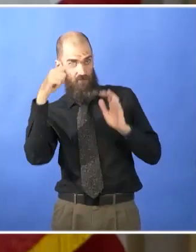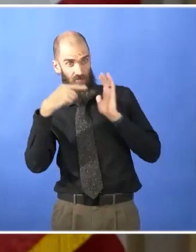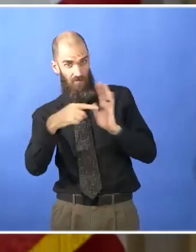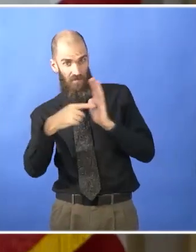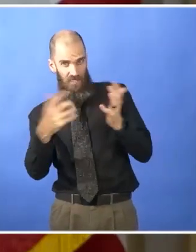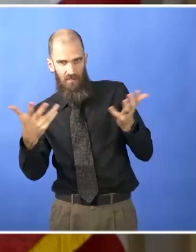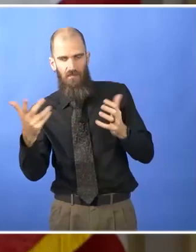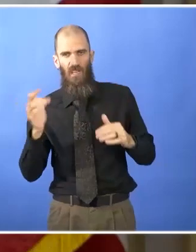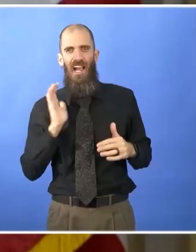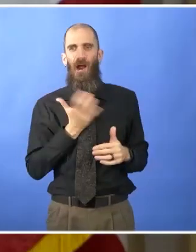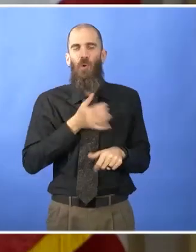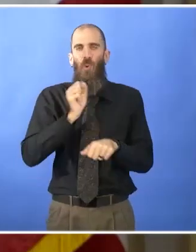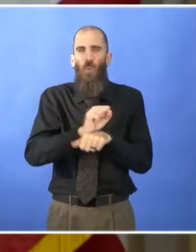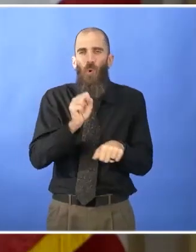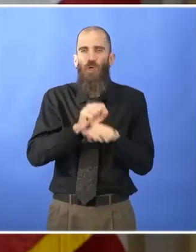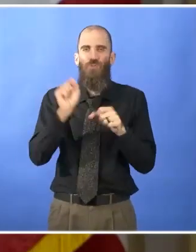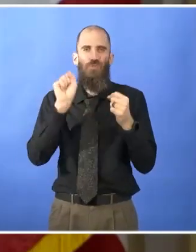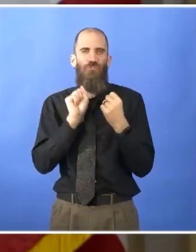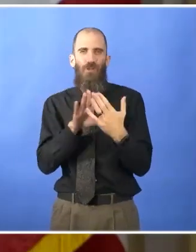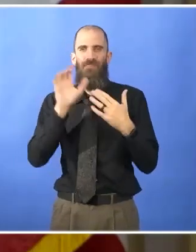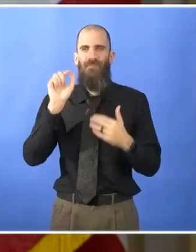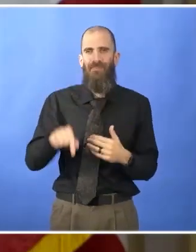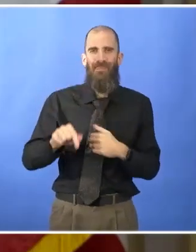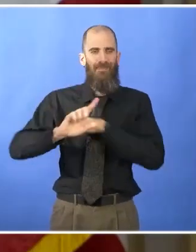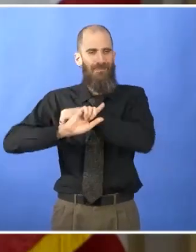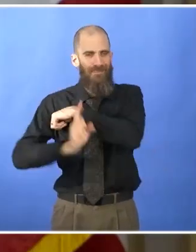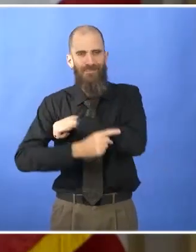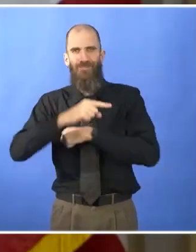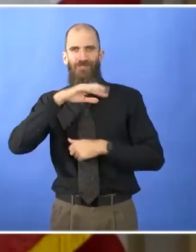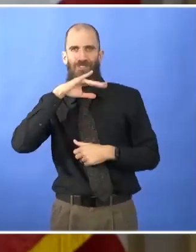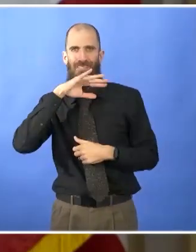SINCE -- ABOUT 10,000 SATELLITES INTO THE SKY.